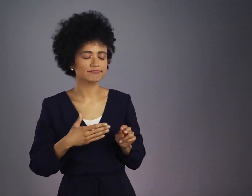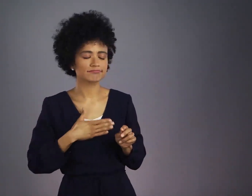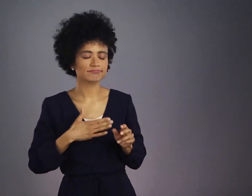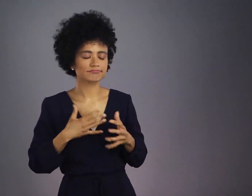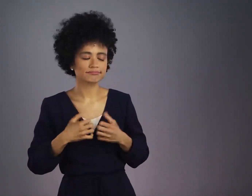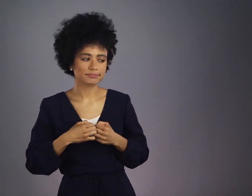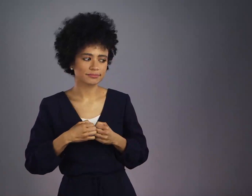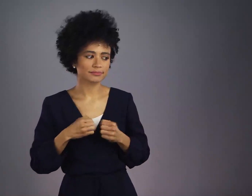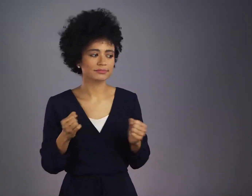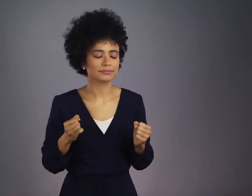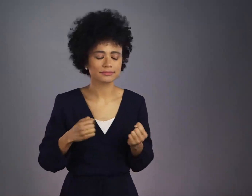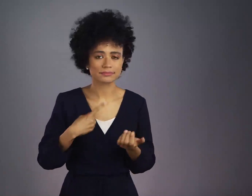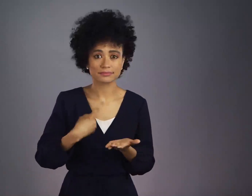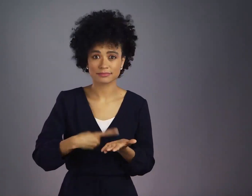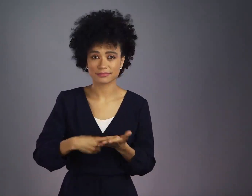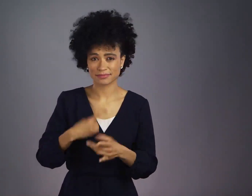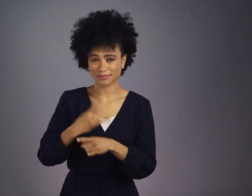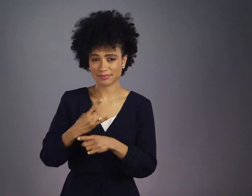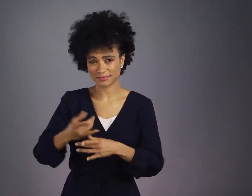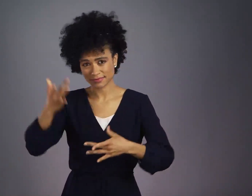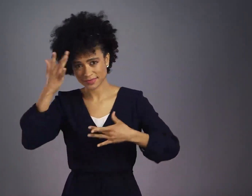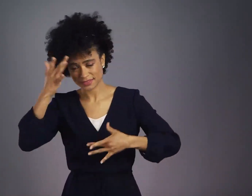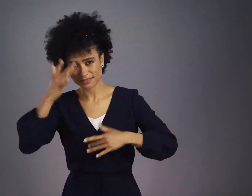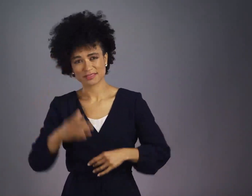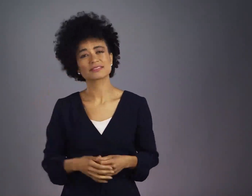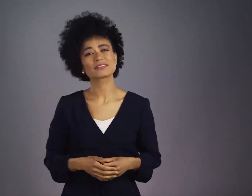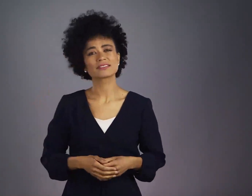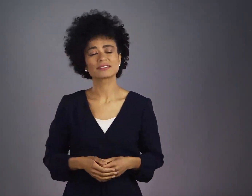This may lay the groundwork for a friendly talk about his alcoholic problem.